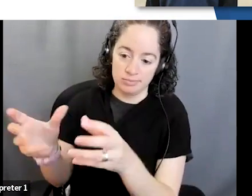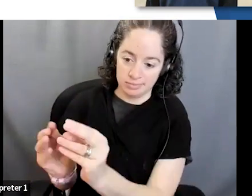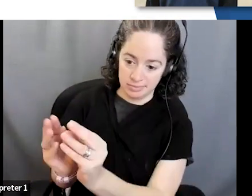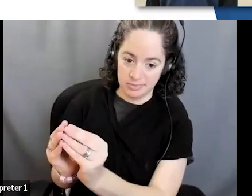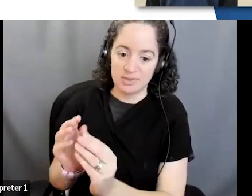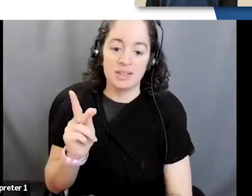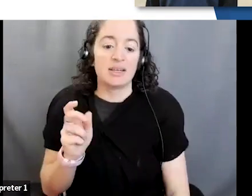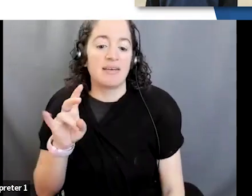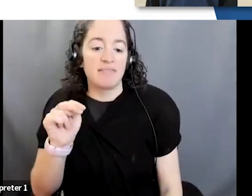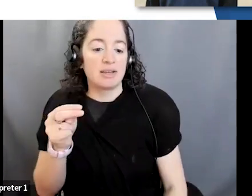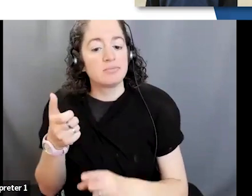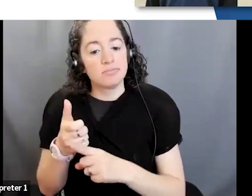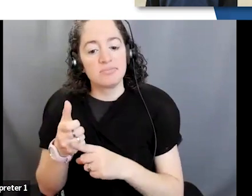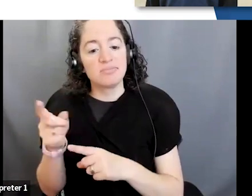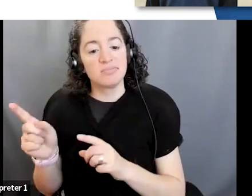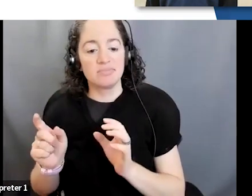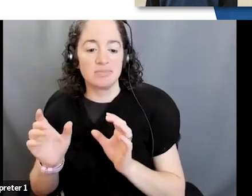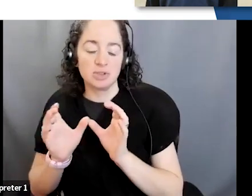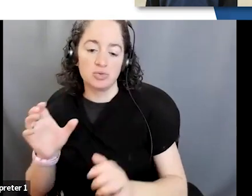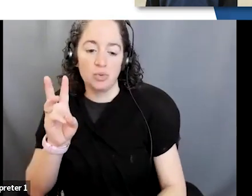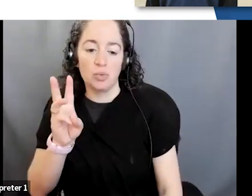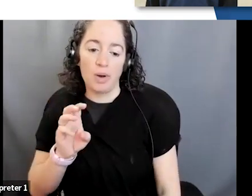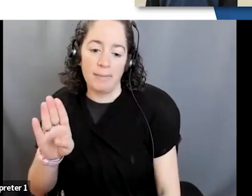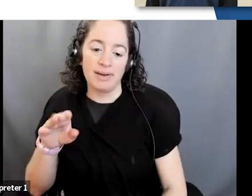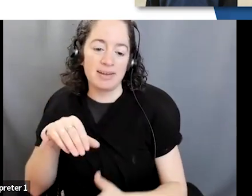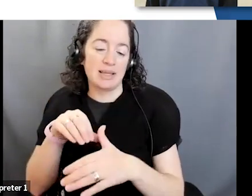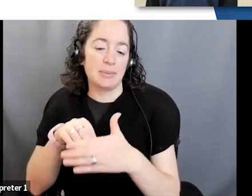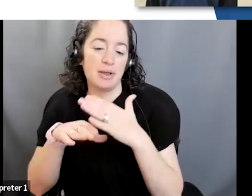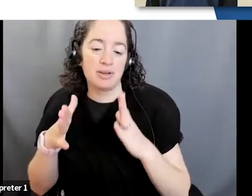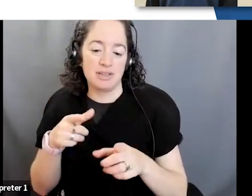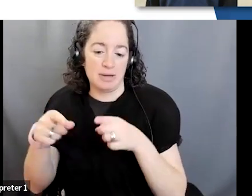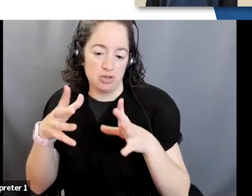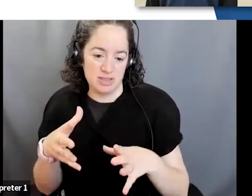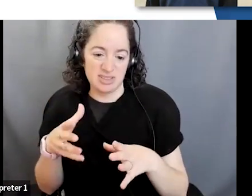Kevin has a strong background in WCAG, Section 508, and accessibility standards.